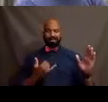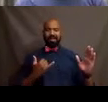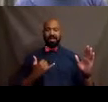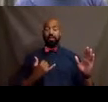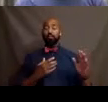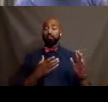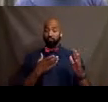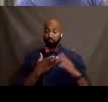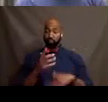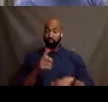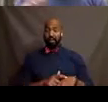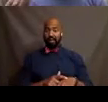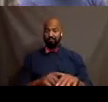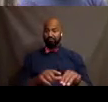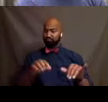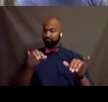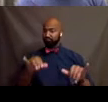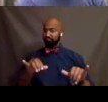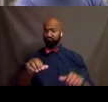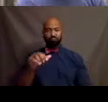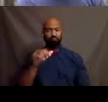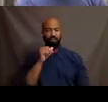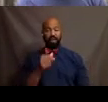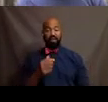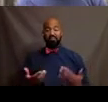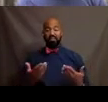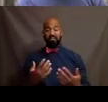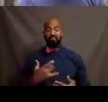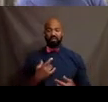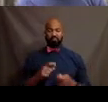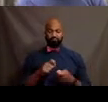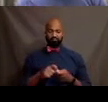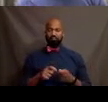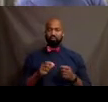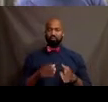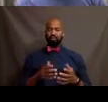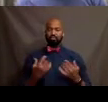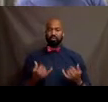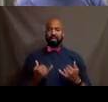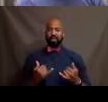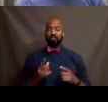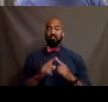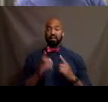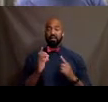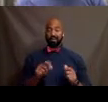Something might be true today and it might change, and that's where we as health healthcare providers